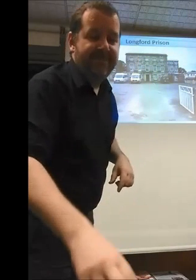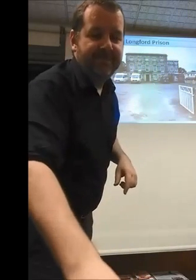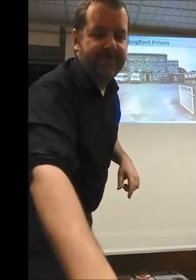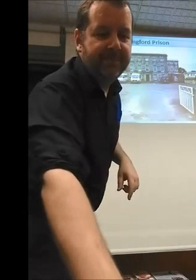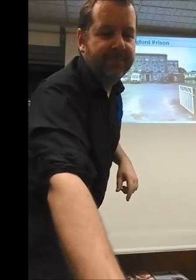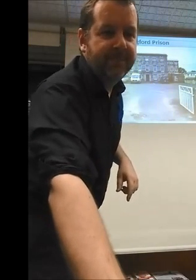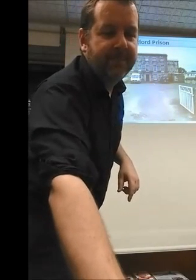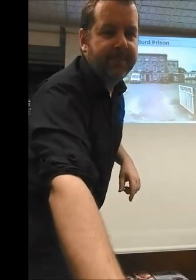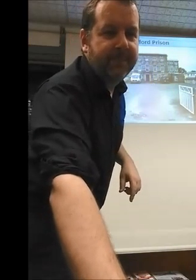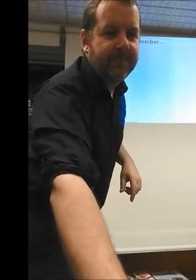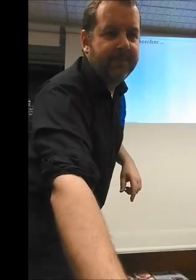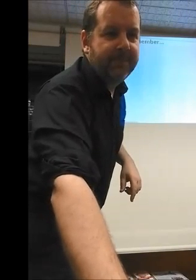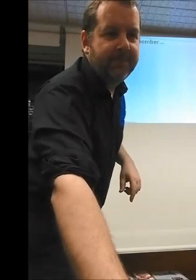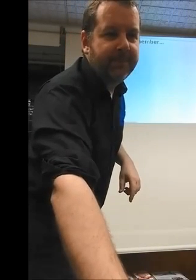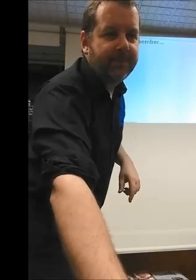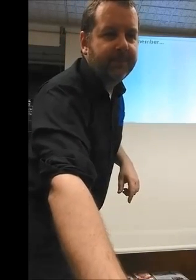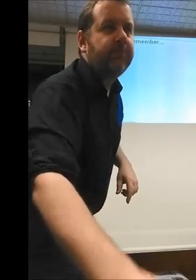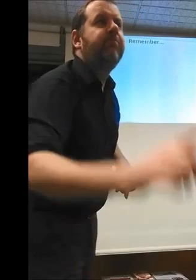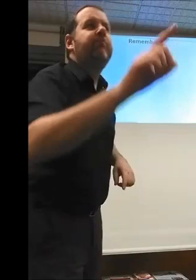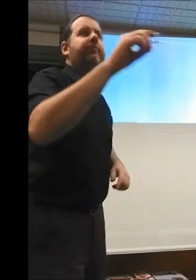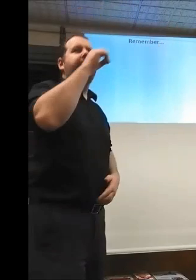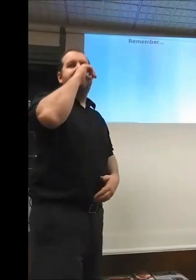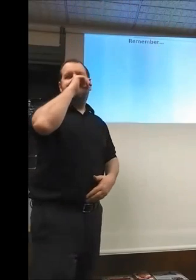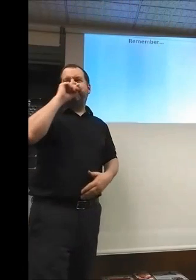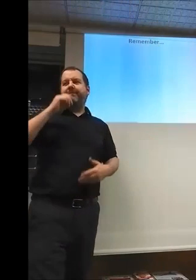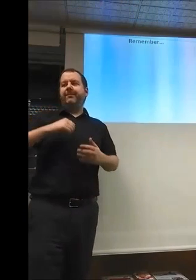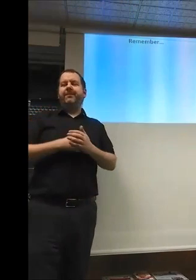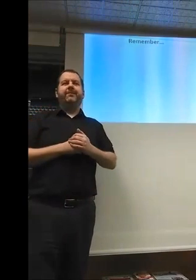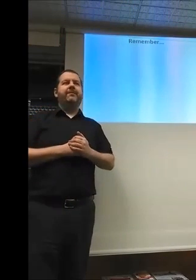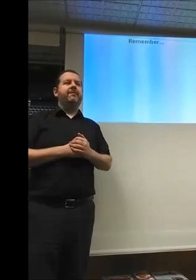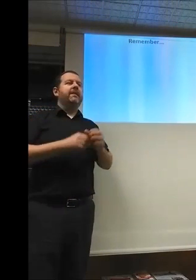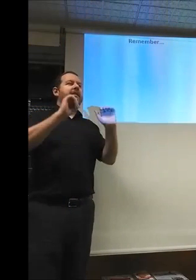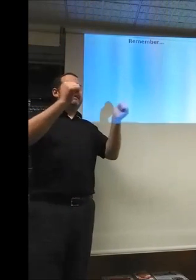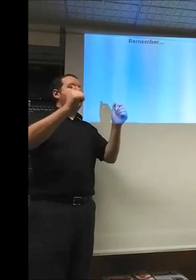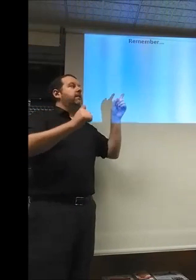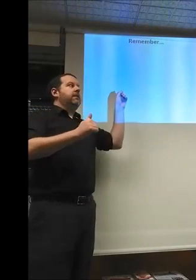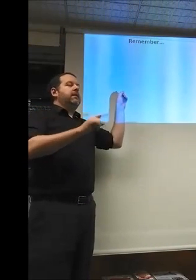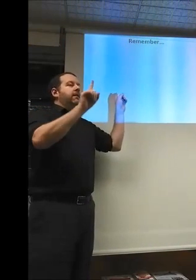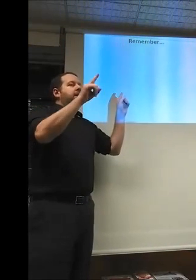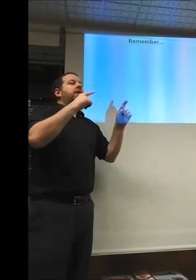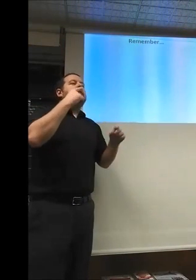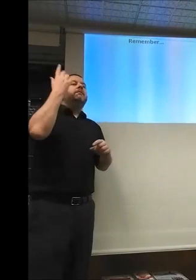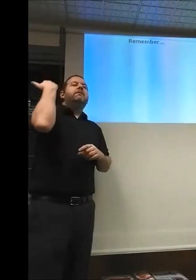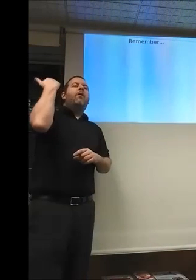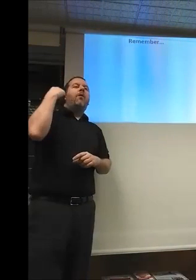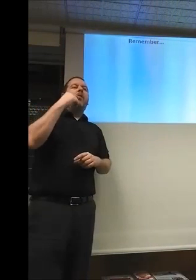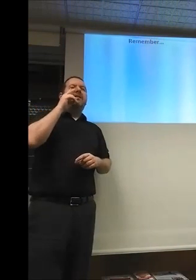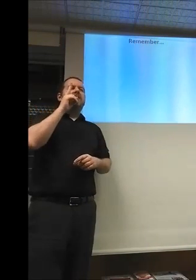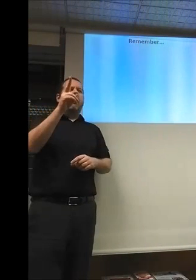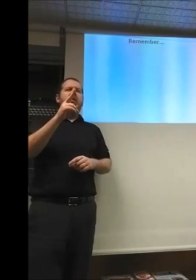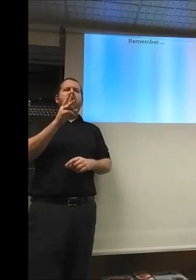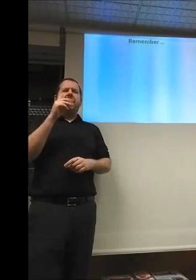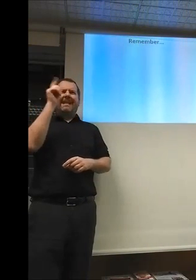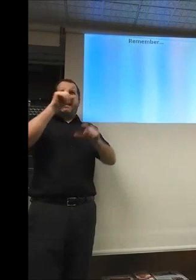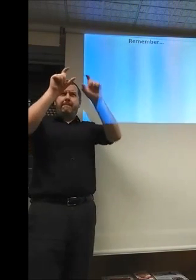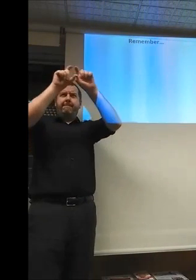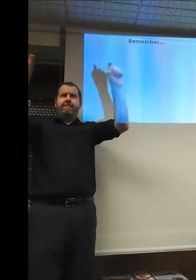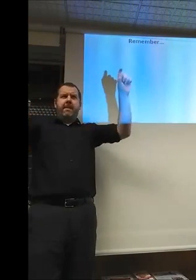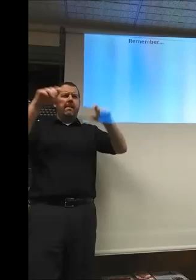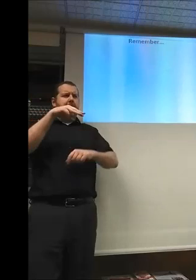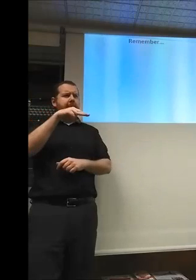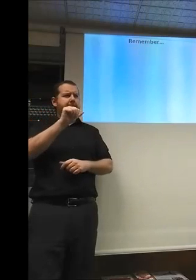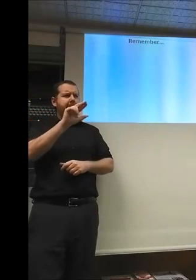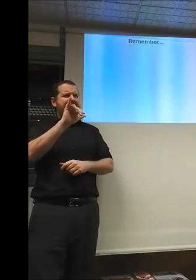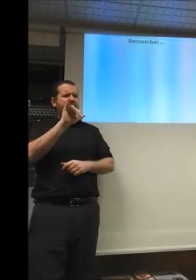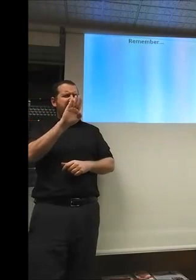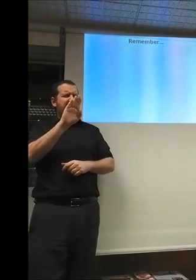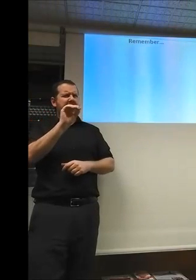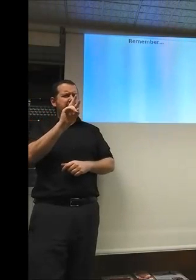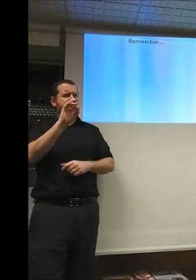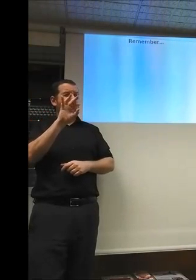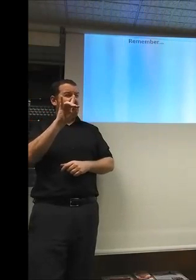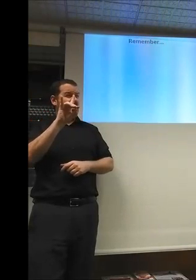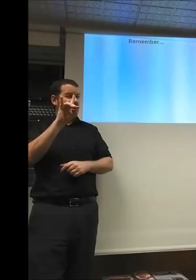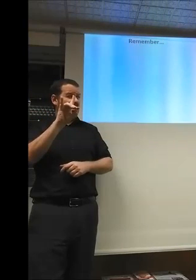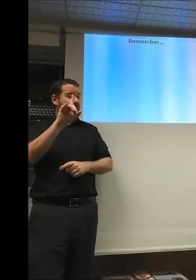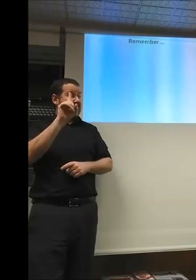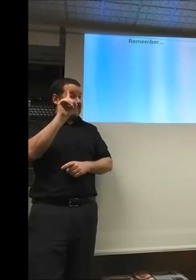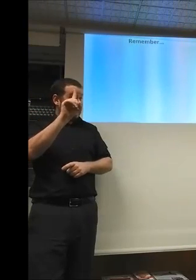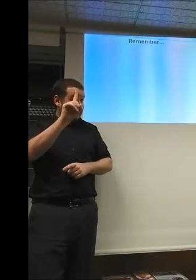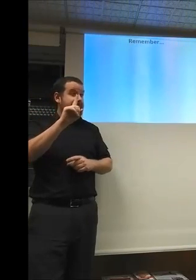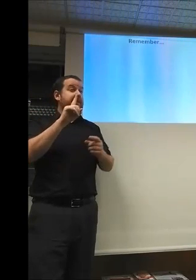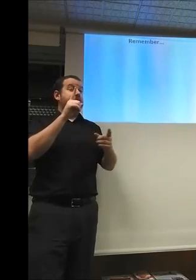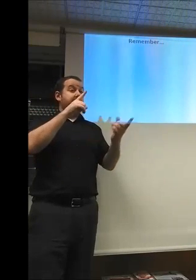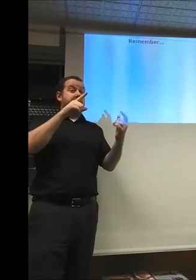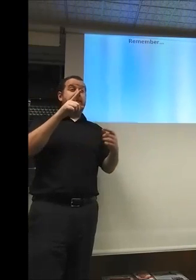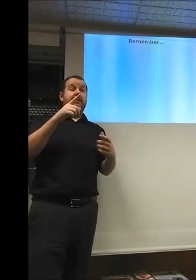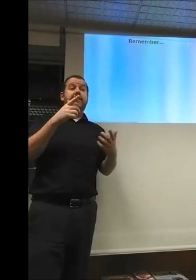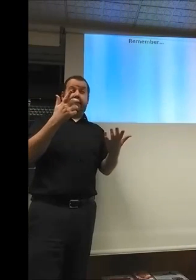So as you may have seen among the previous slides, the old name Maryborough.